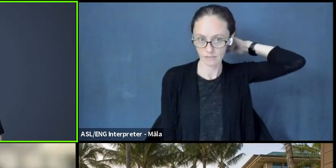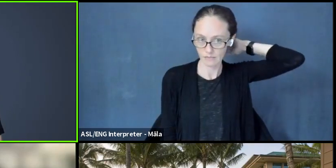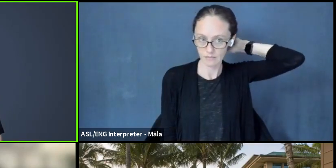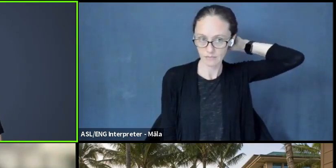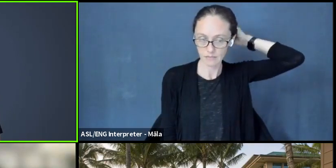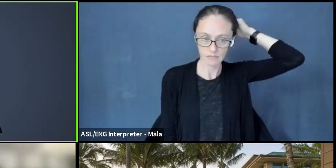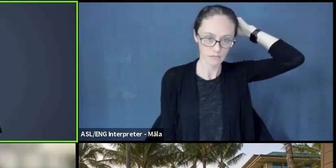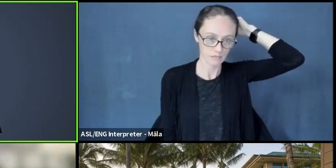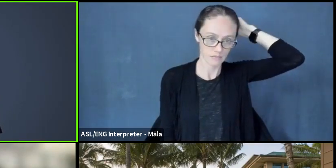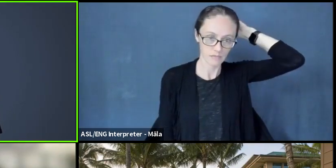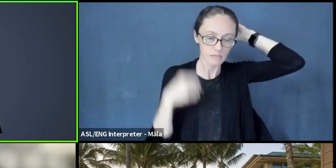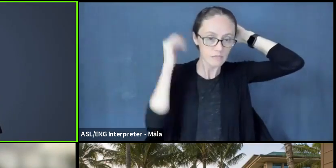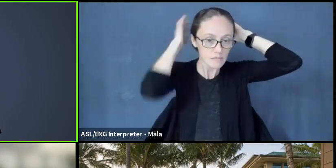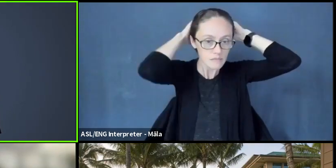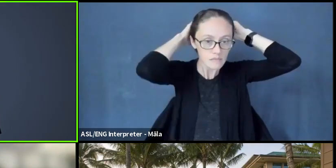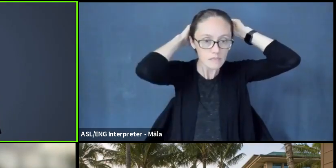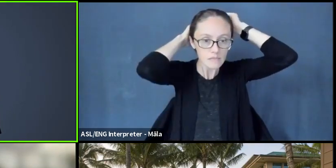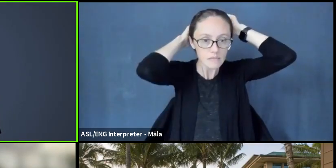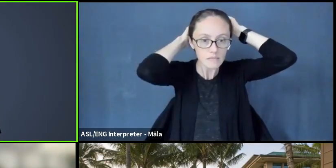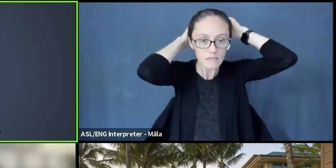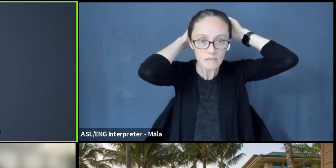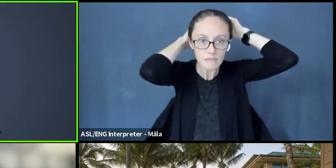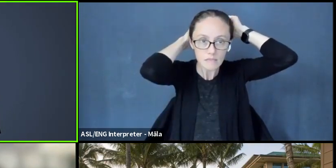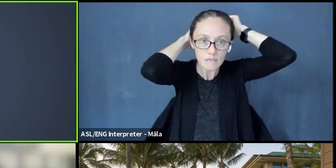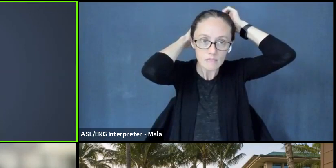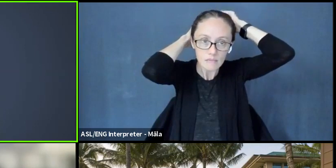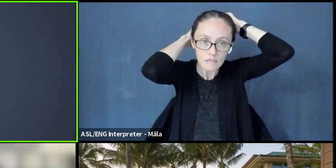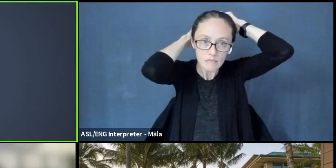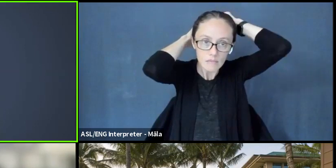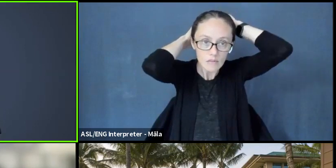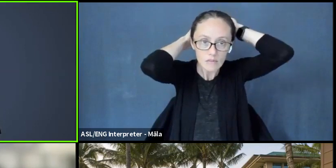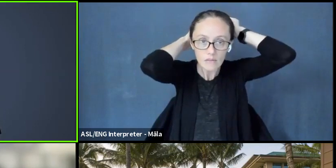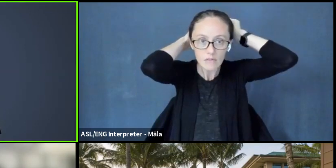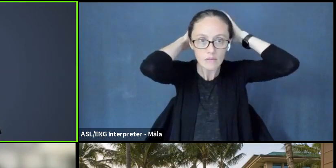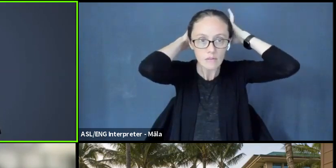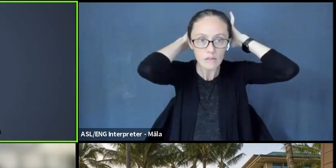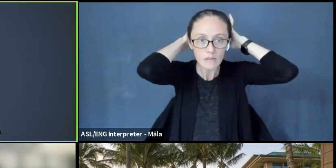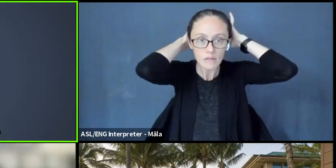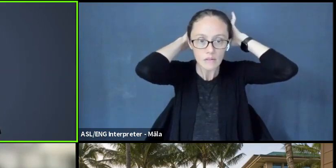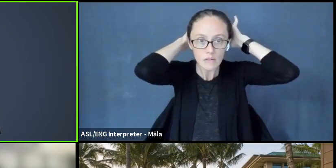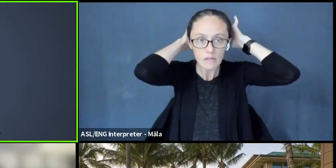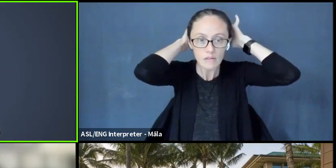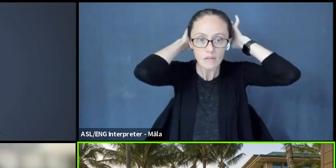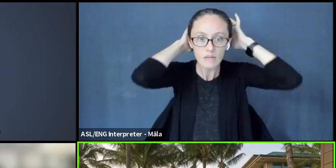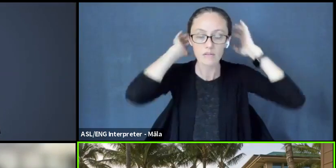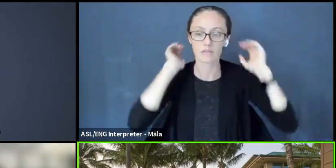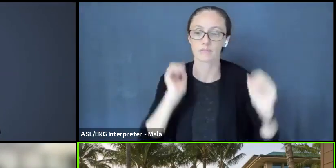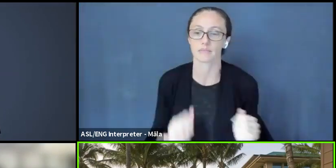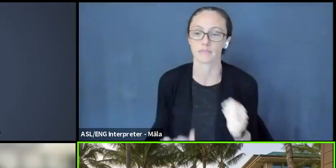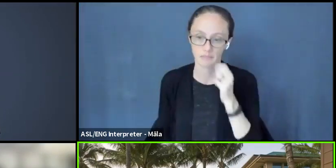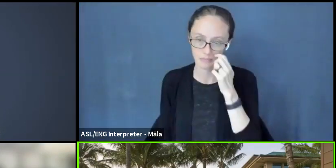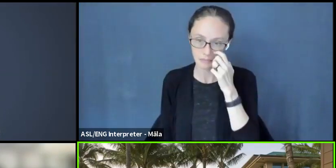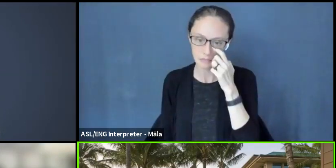Side effects in terms of longterm. What are we looking at there? DR. Good.